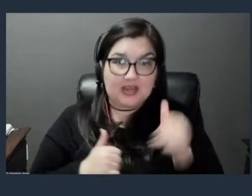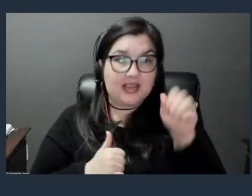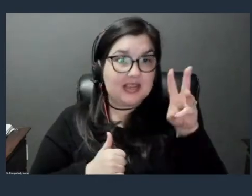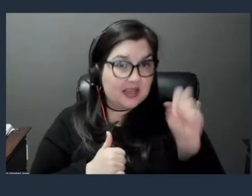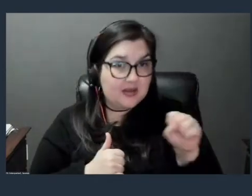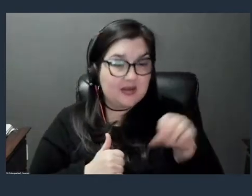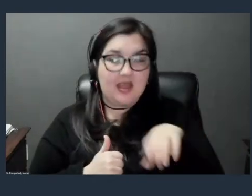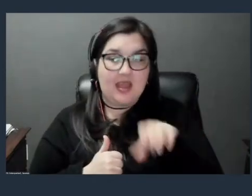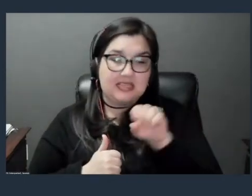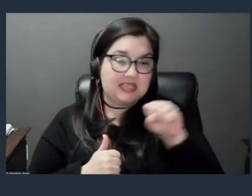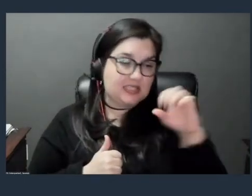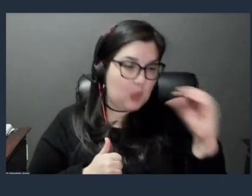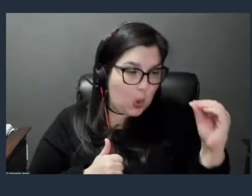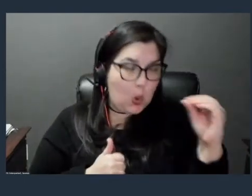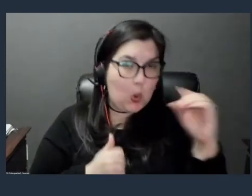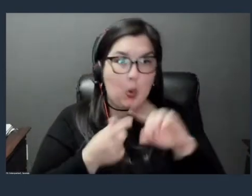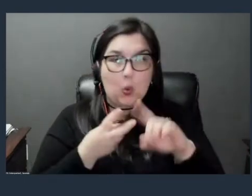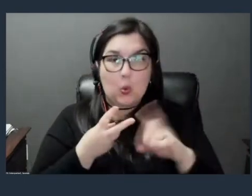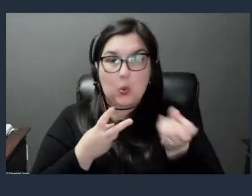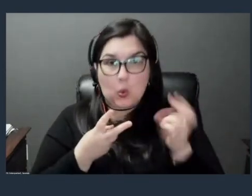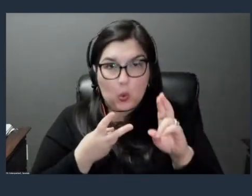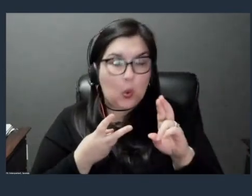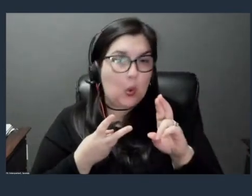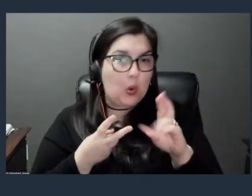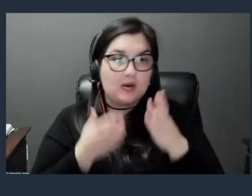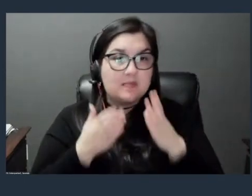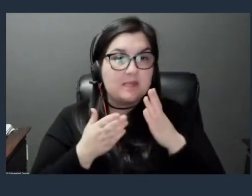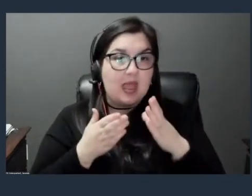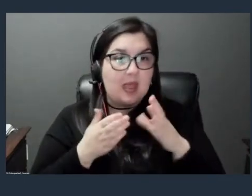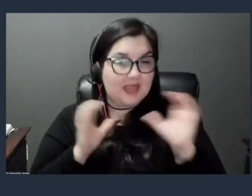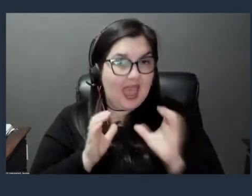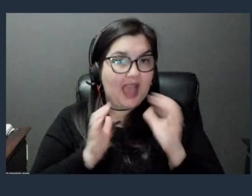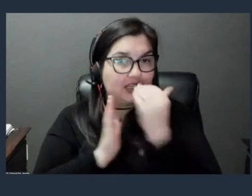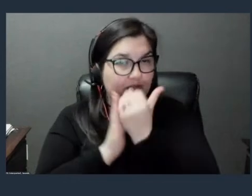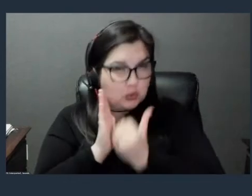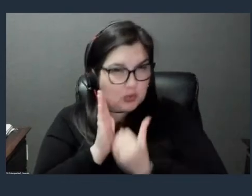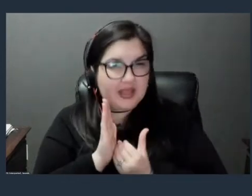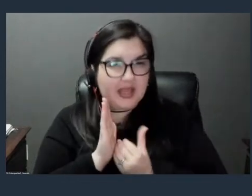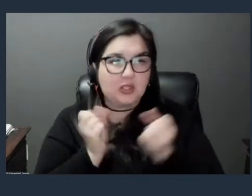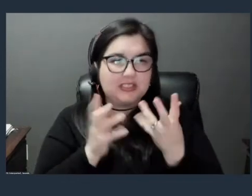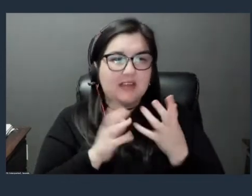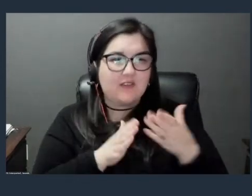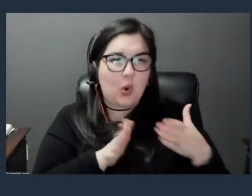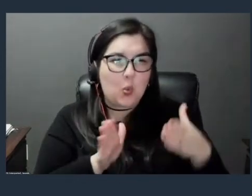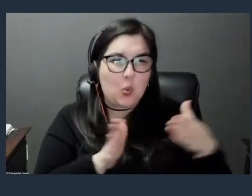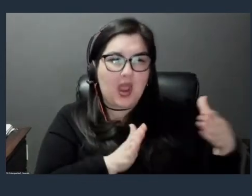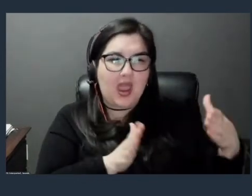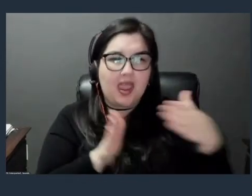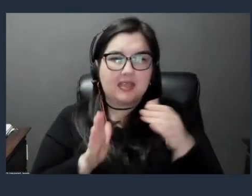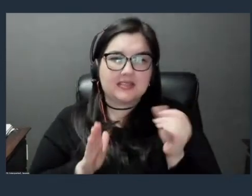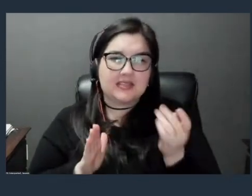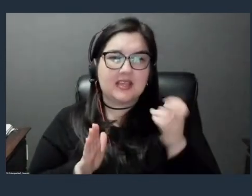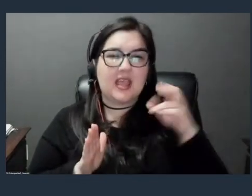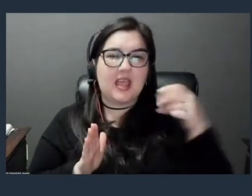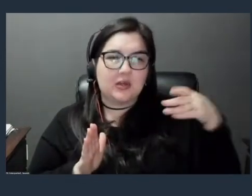or maybe your Active Directory Federation Services, there's a number of ways that our enterprise customers set this up.